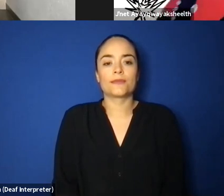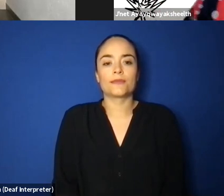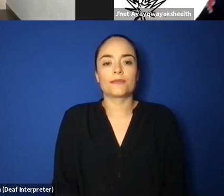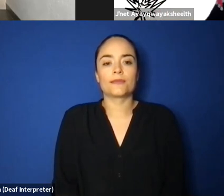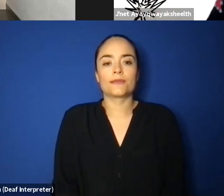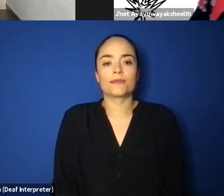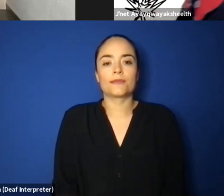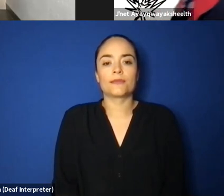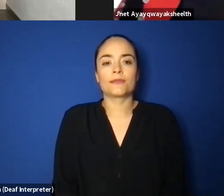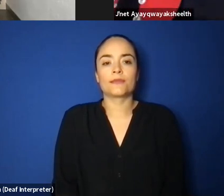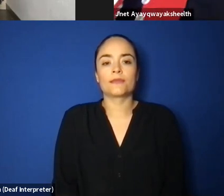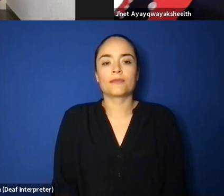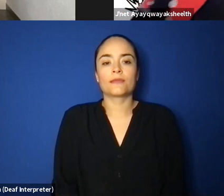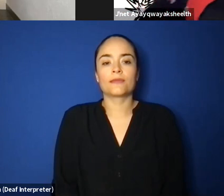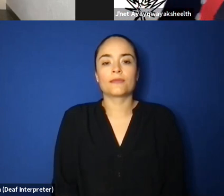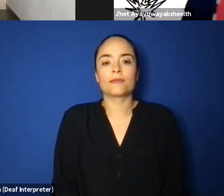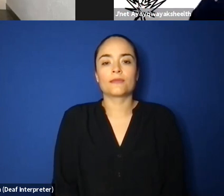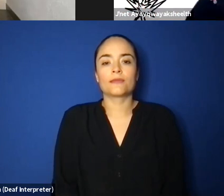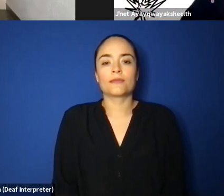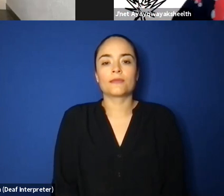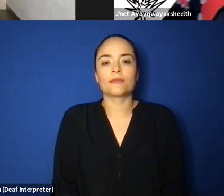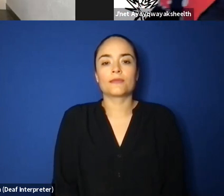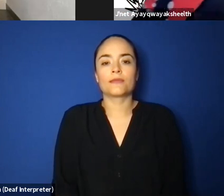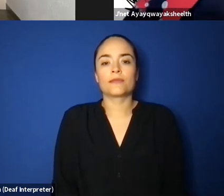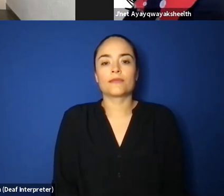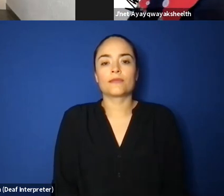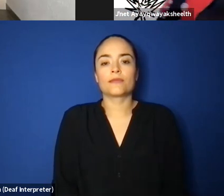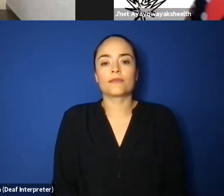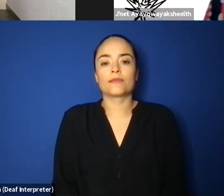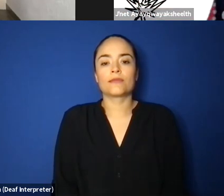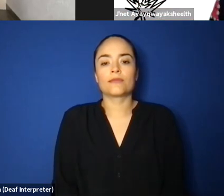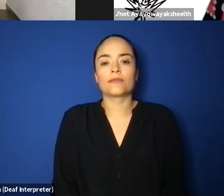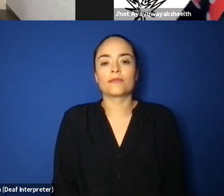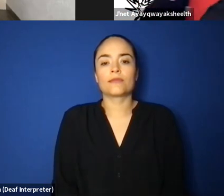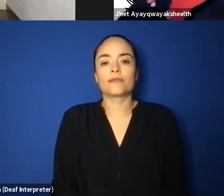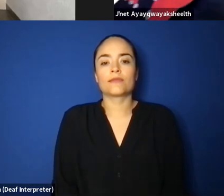and you'll watch, if you ever watch those dancers at a powwow, or even me earlier, you'll notice